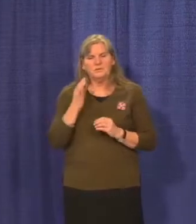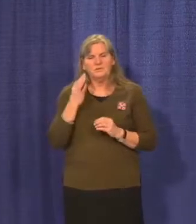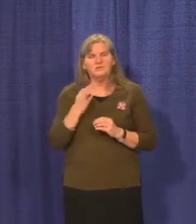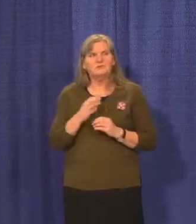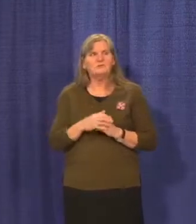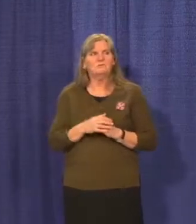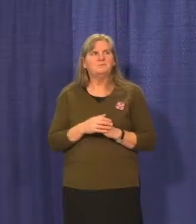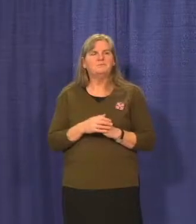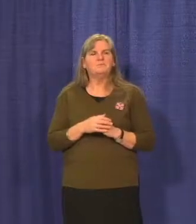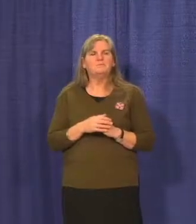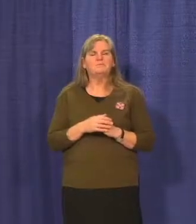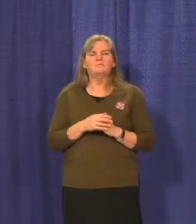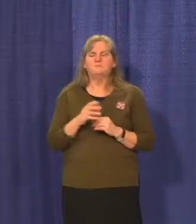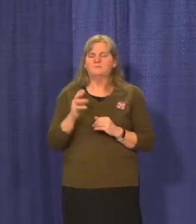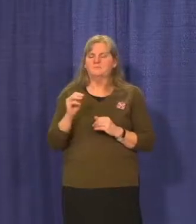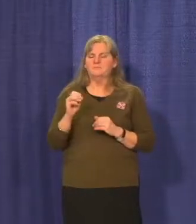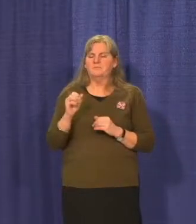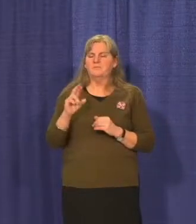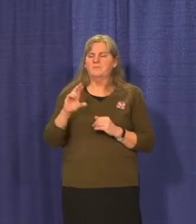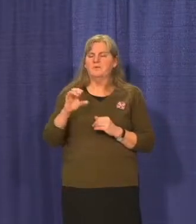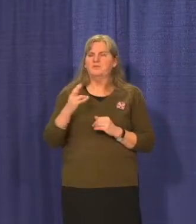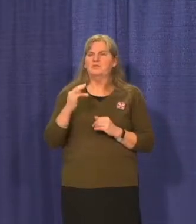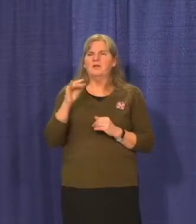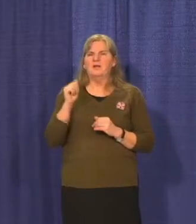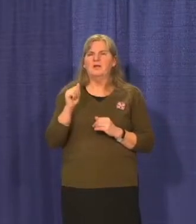Pat: We will move to news